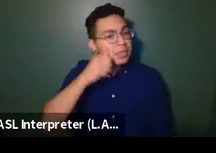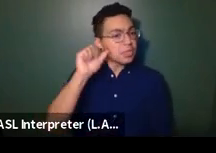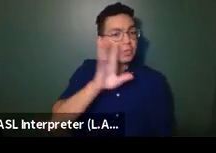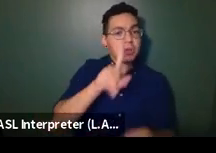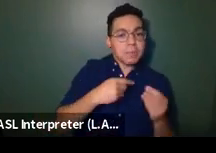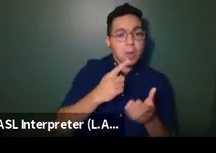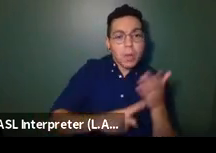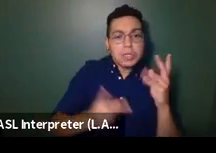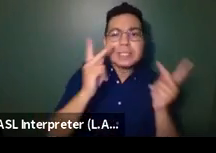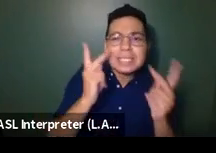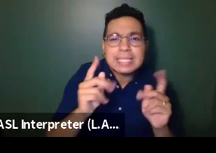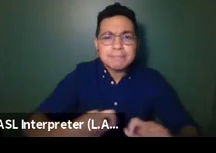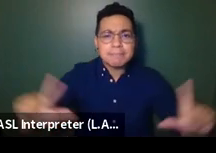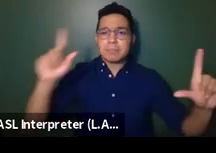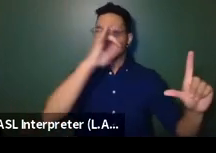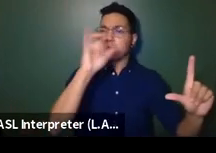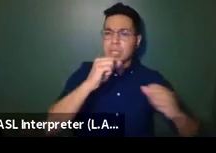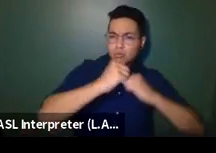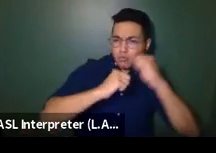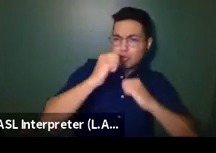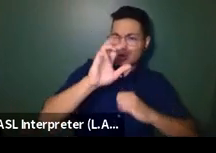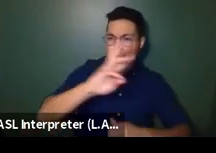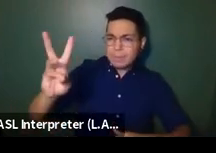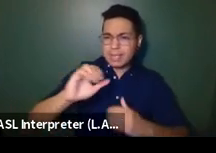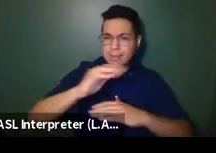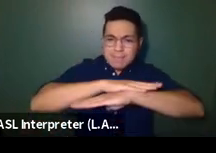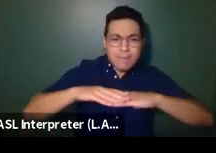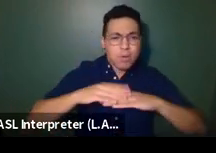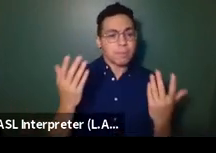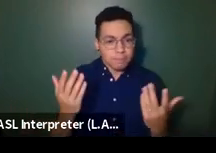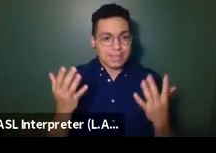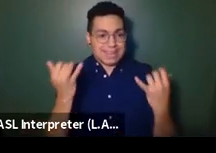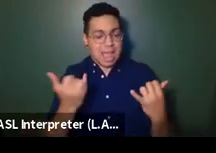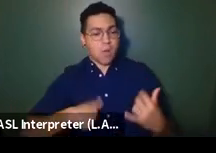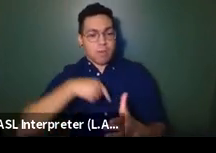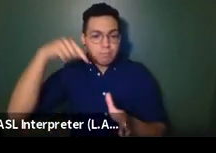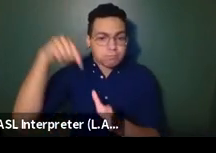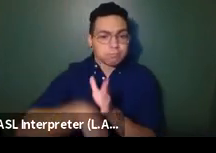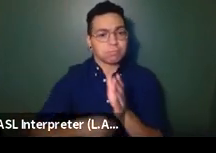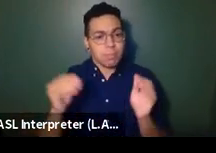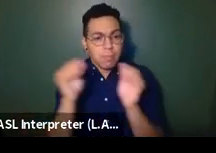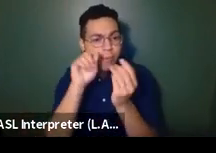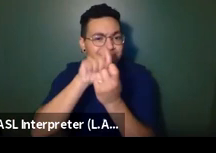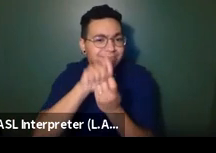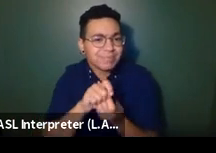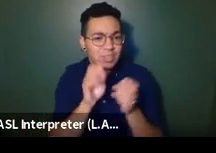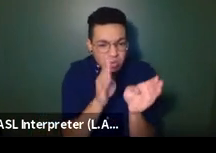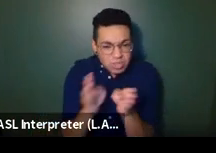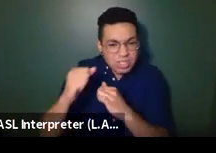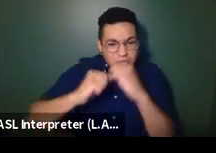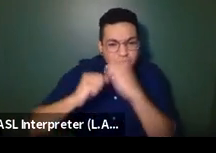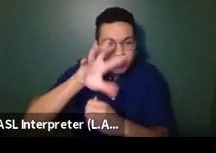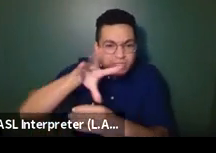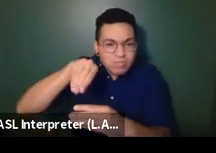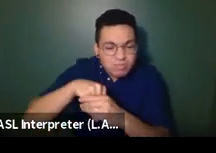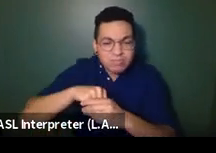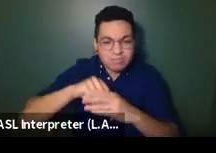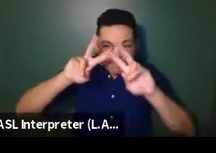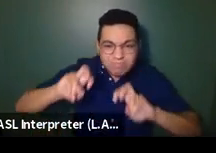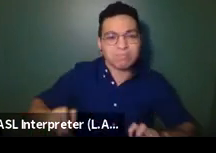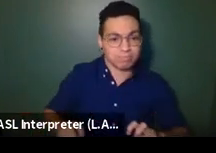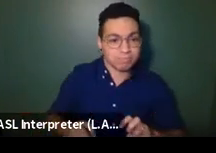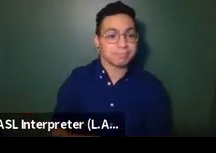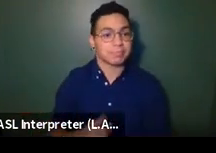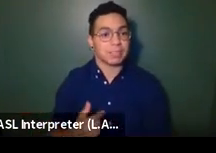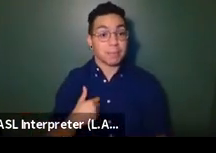ESD 189 - Amy Colburn: Just kind of some general structures, but I want to talk a little bit more about what kind of the nitty gritty of the organizational structure and layout options. So I'm going to go back into school G.